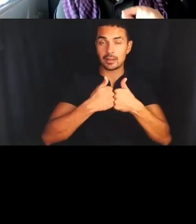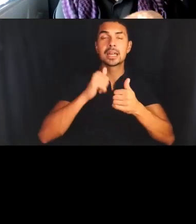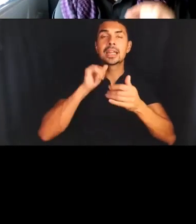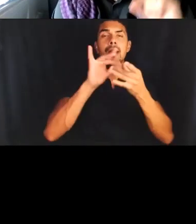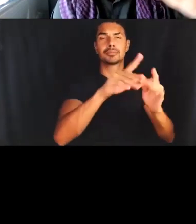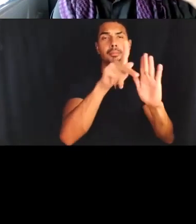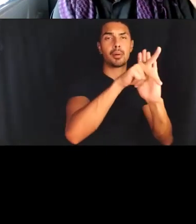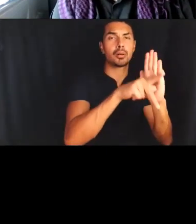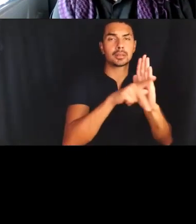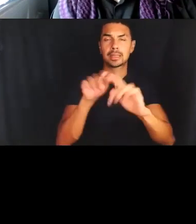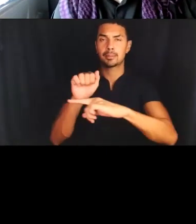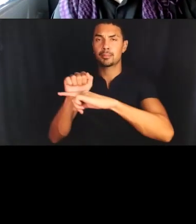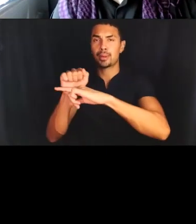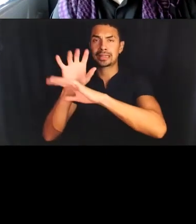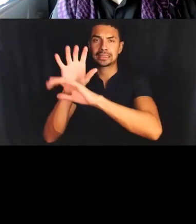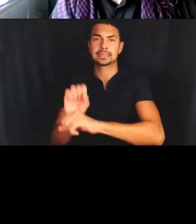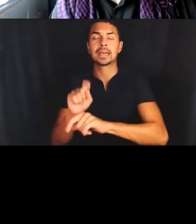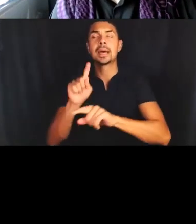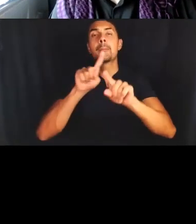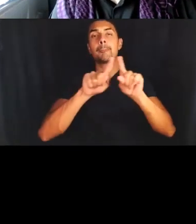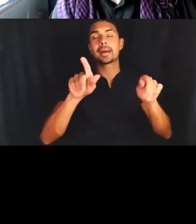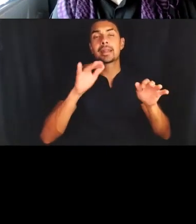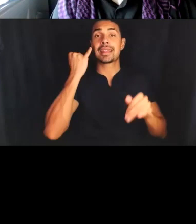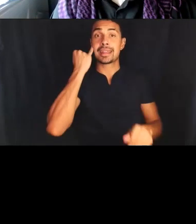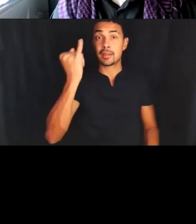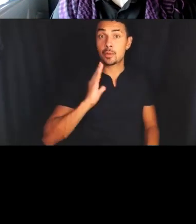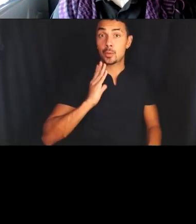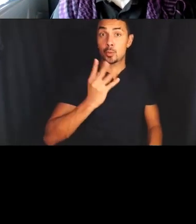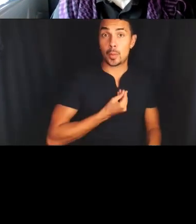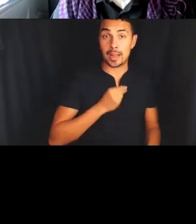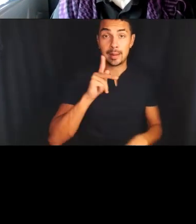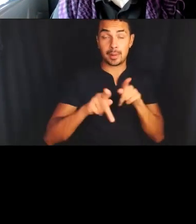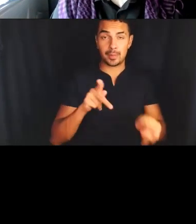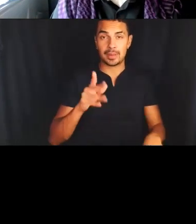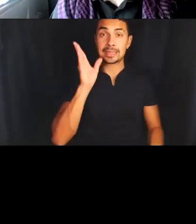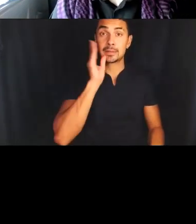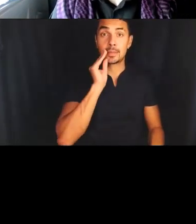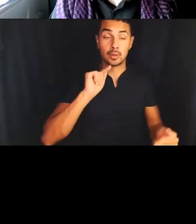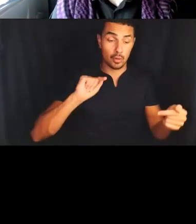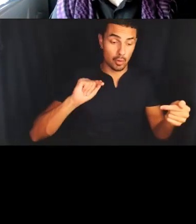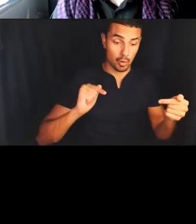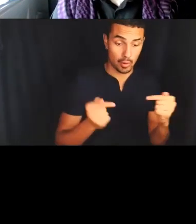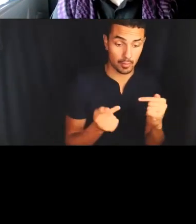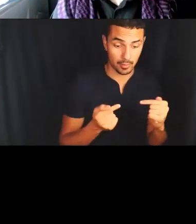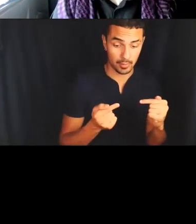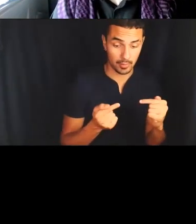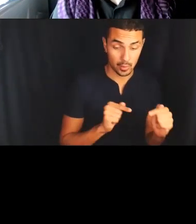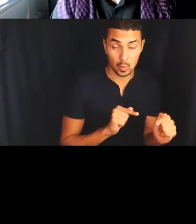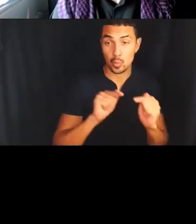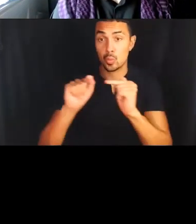but it's like if trans folks that are experiencing harm are going to trans organizations,